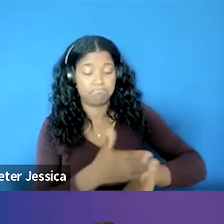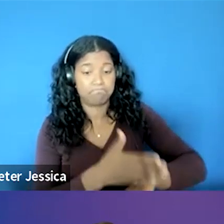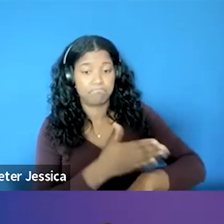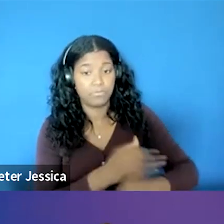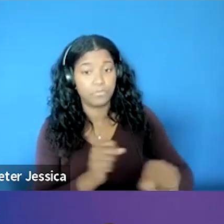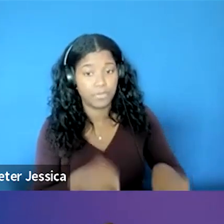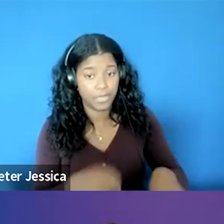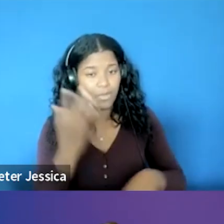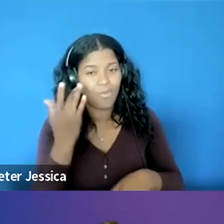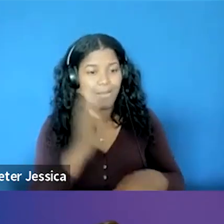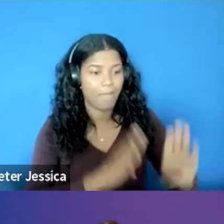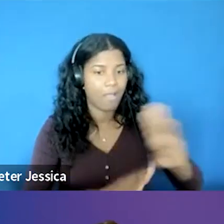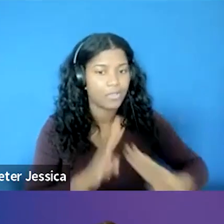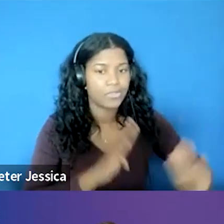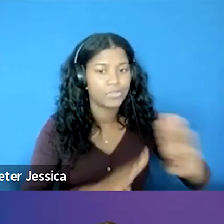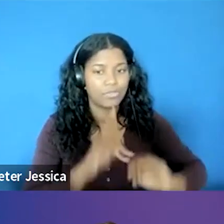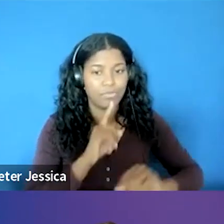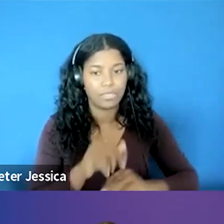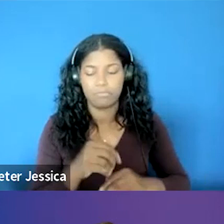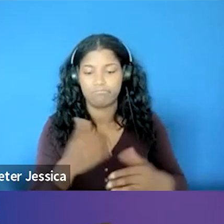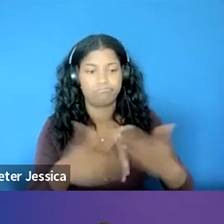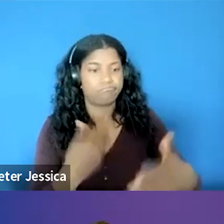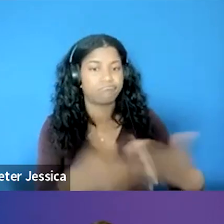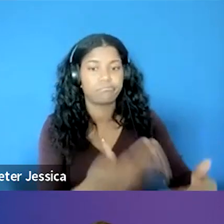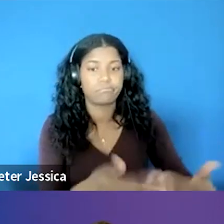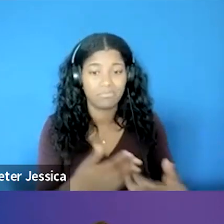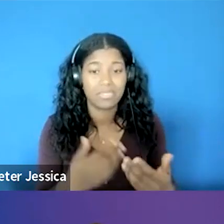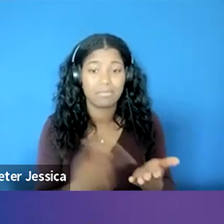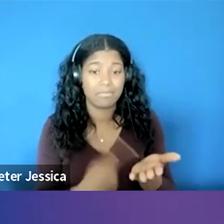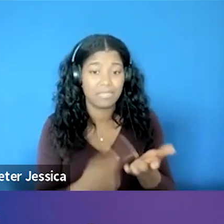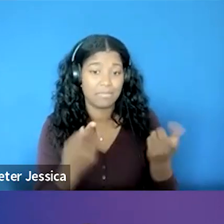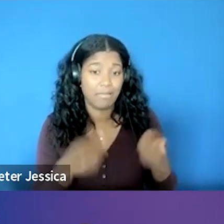and all these other disciplines move so quickly that after your post-doc and you've been